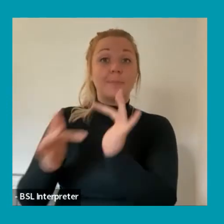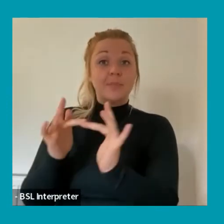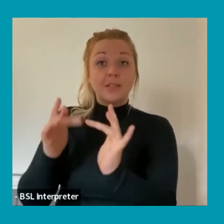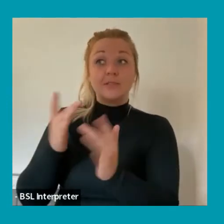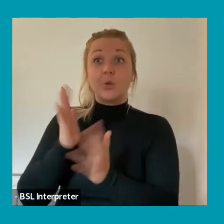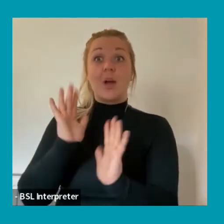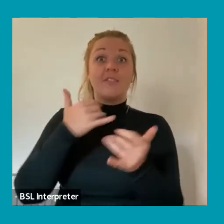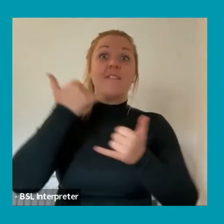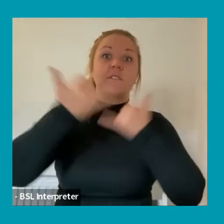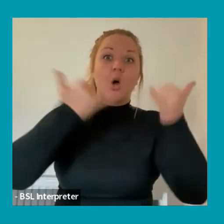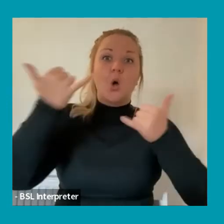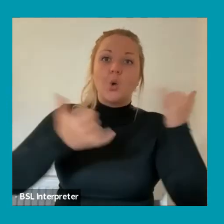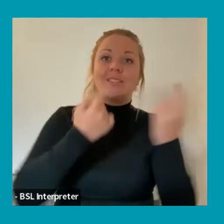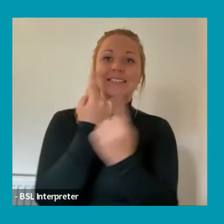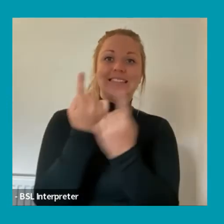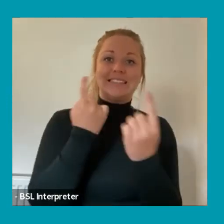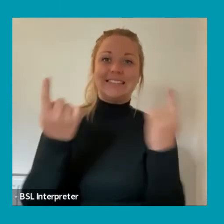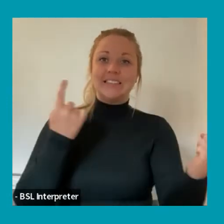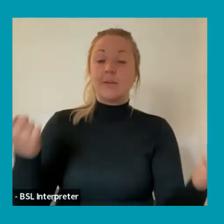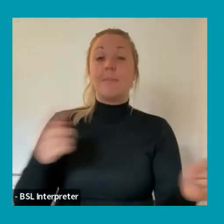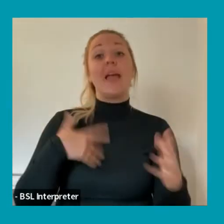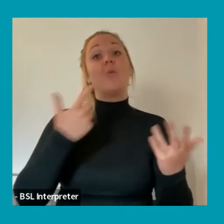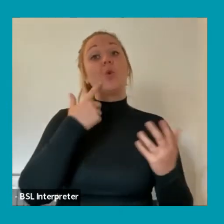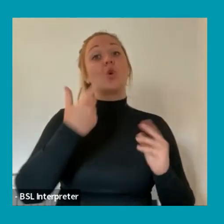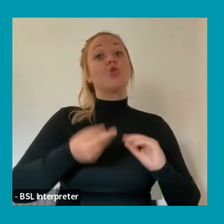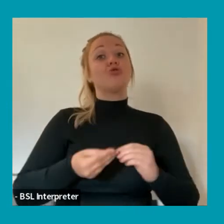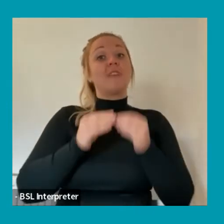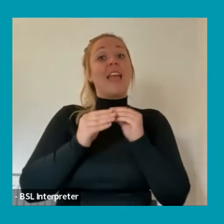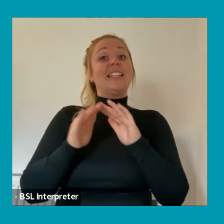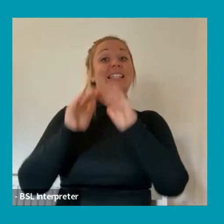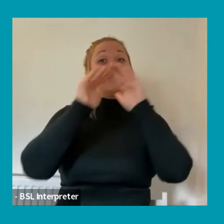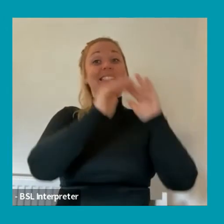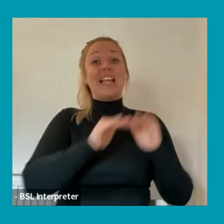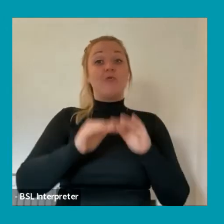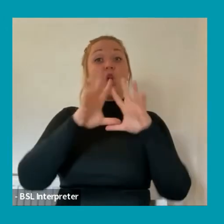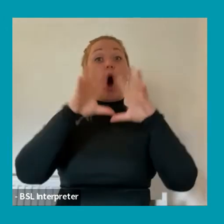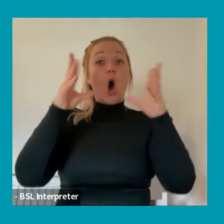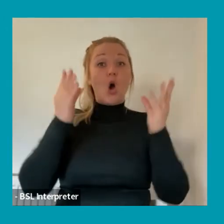somewhere that says we found these venues they do have all of these criteria you're